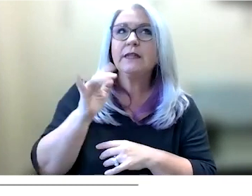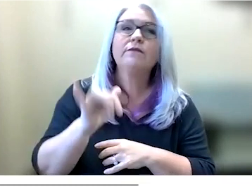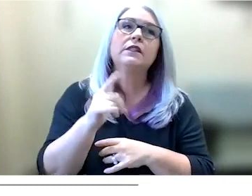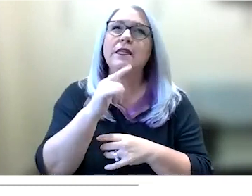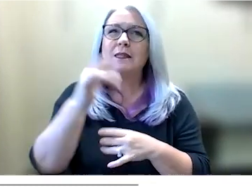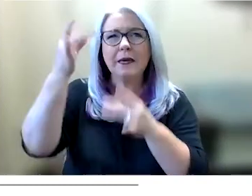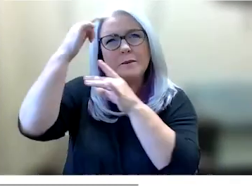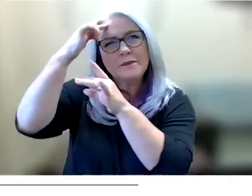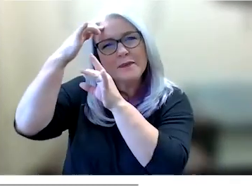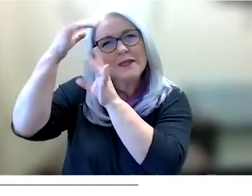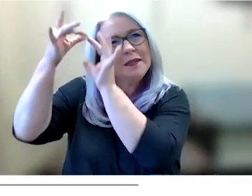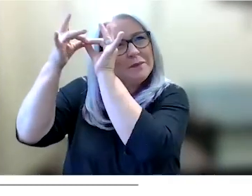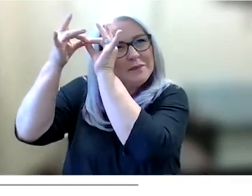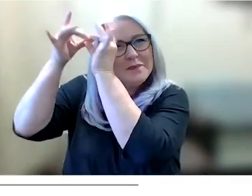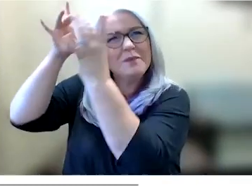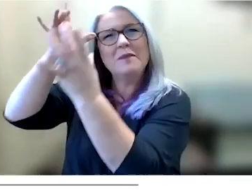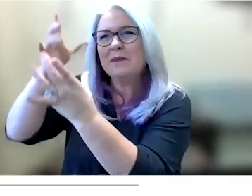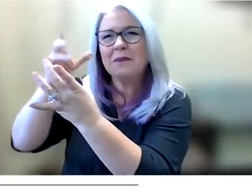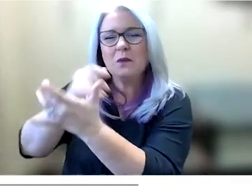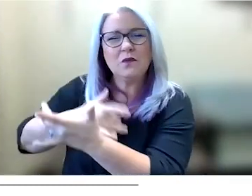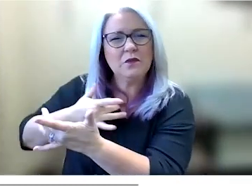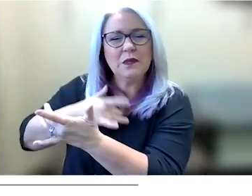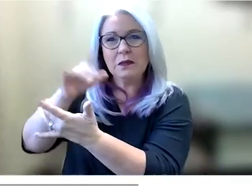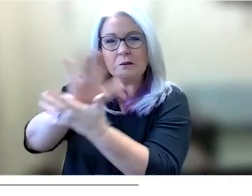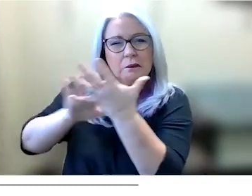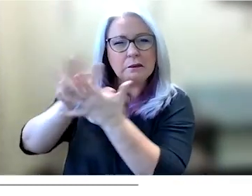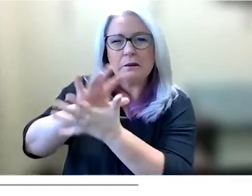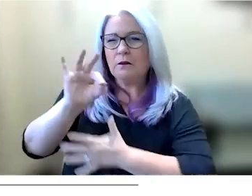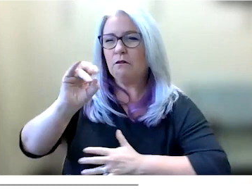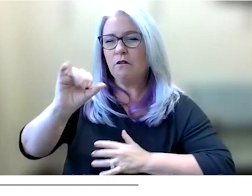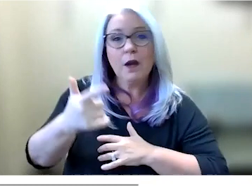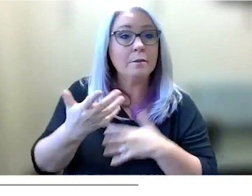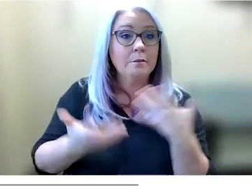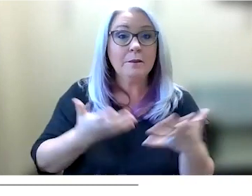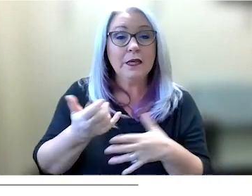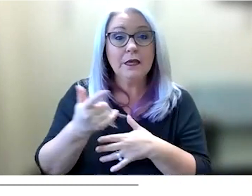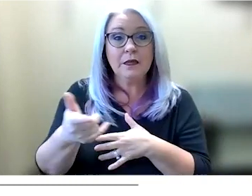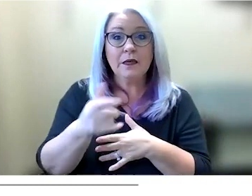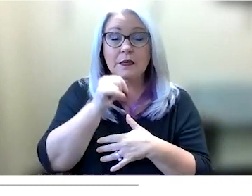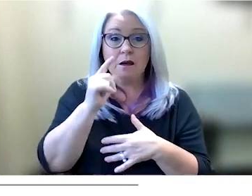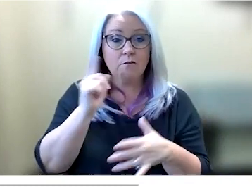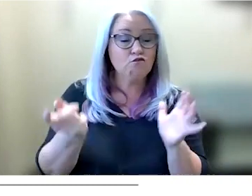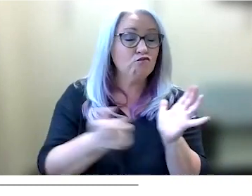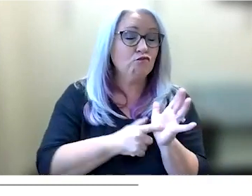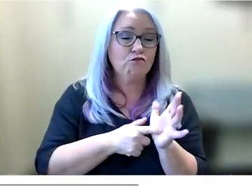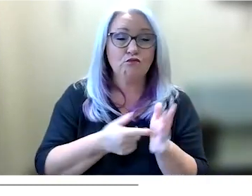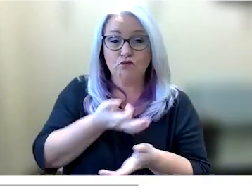neurological symptoms can have a delayed on set. So you might not see it right after a COVID infection. And it's also